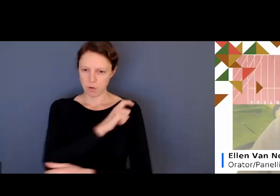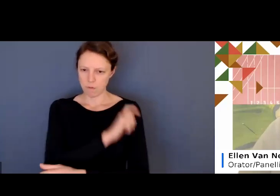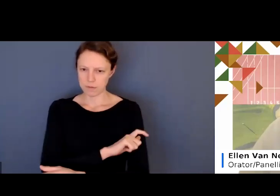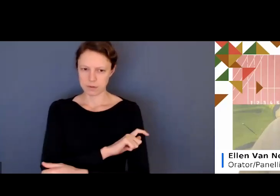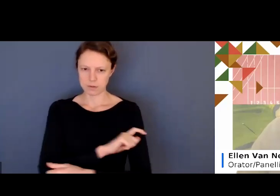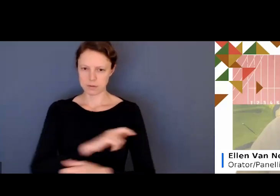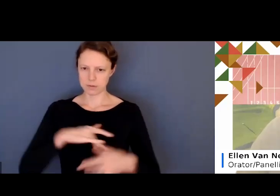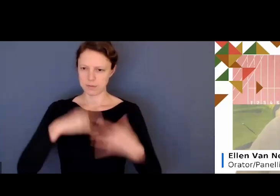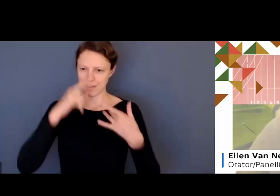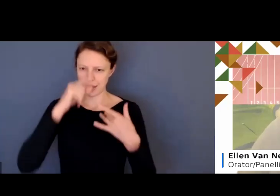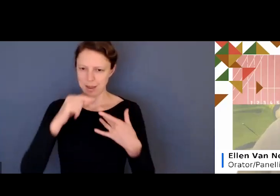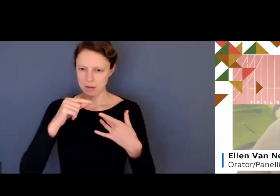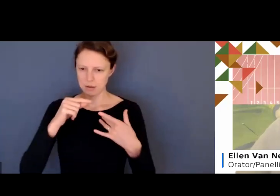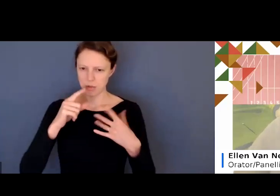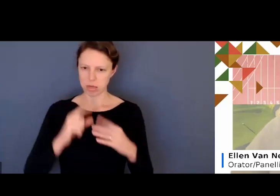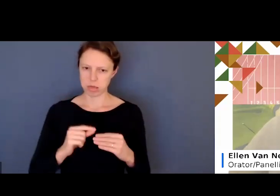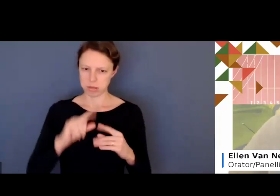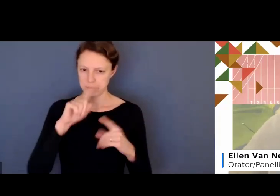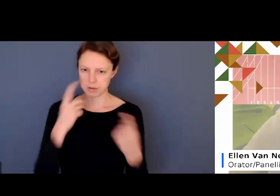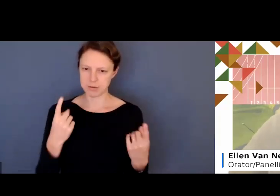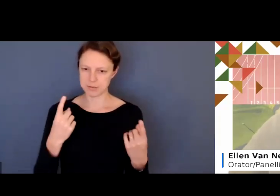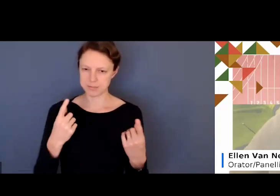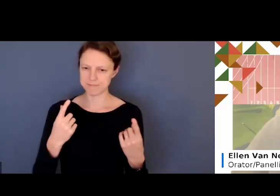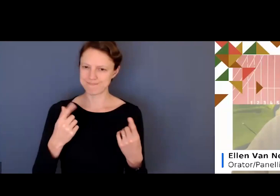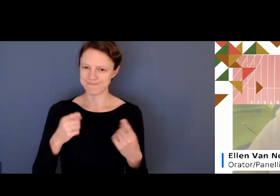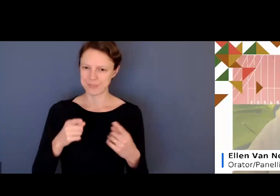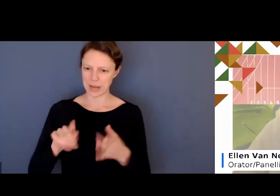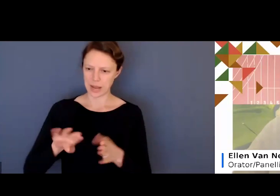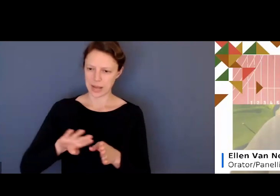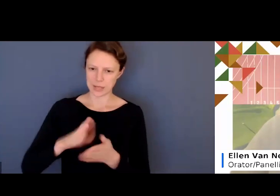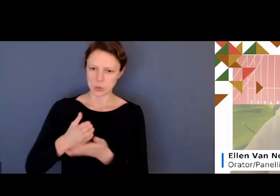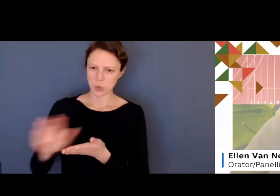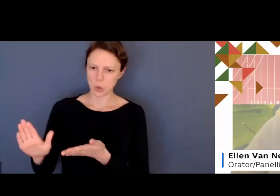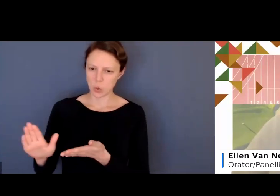It excludes its silences, and it discriminates